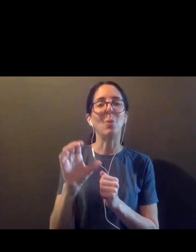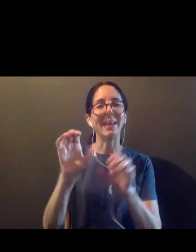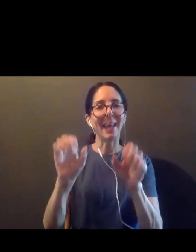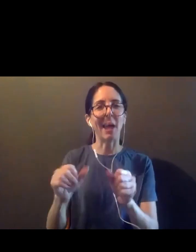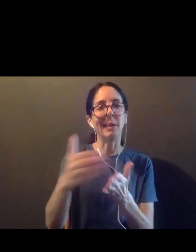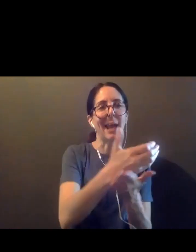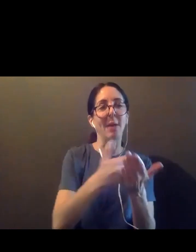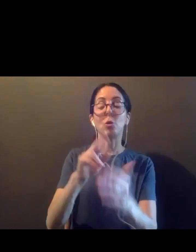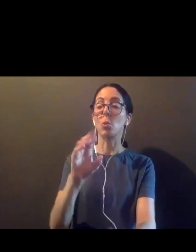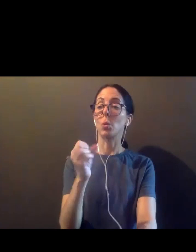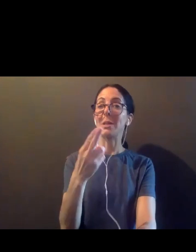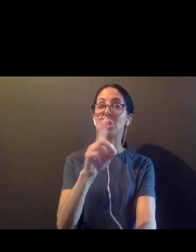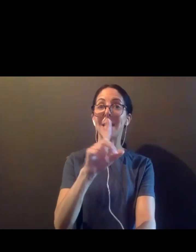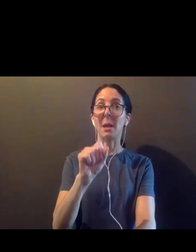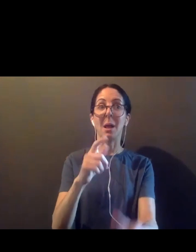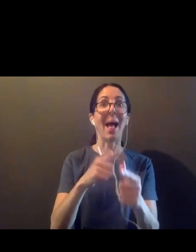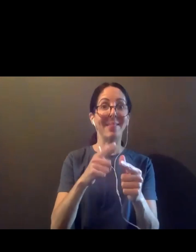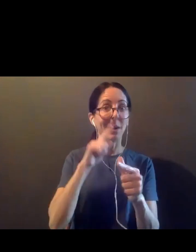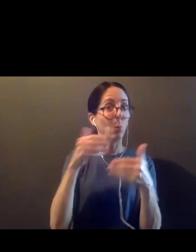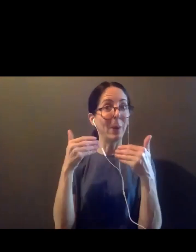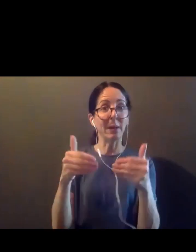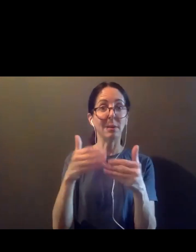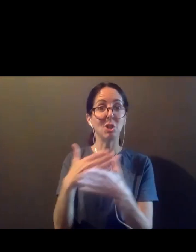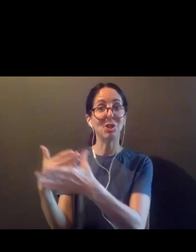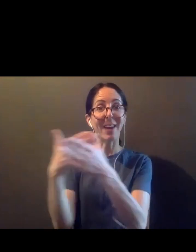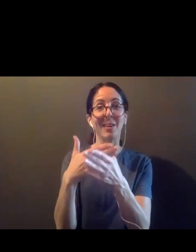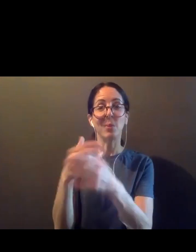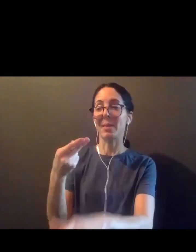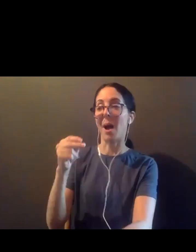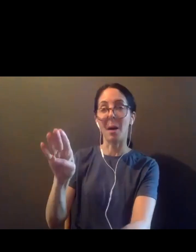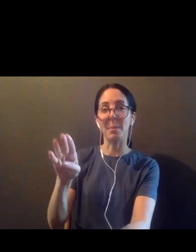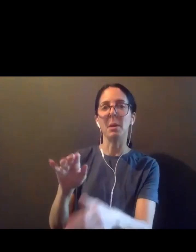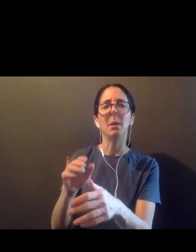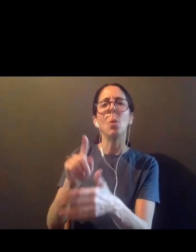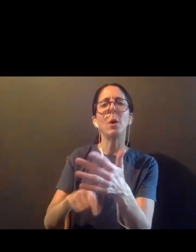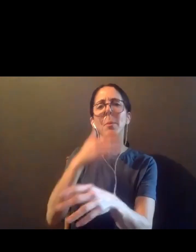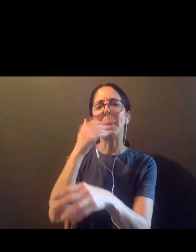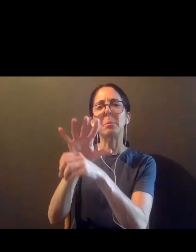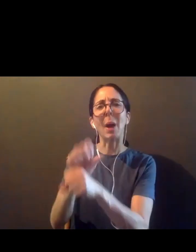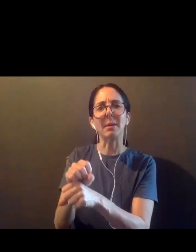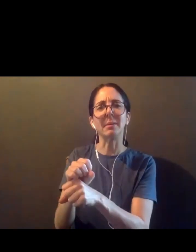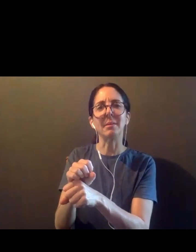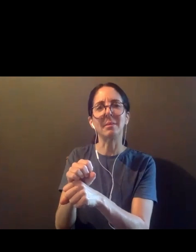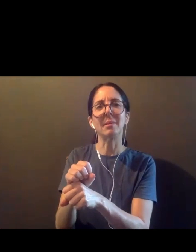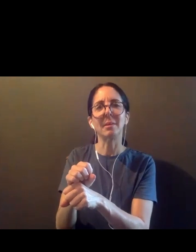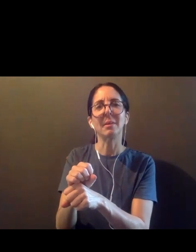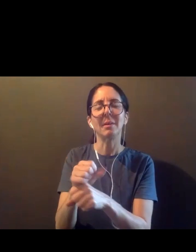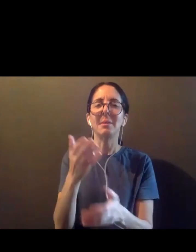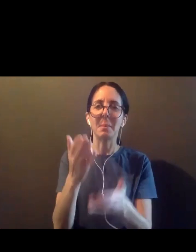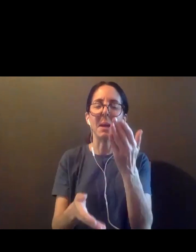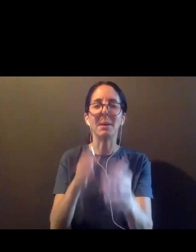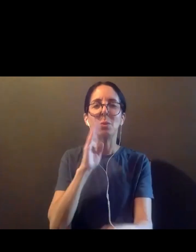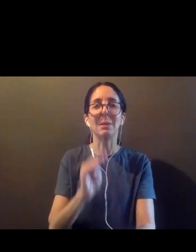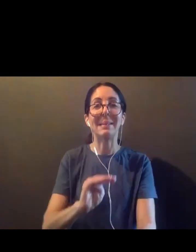you end up sharing as a network on the best practice that might meet some of those communities